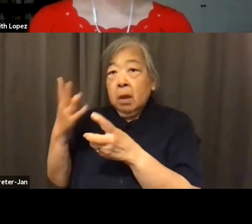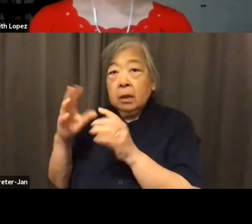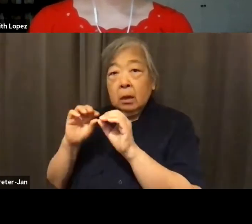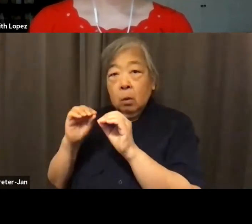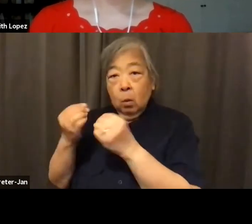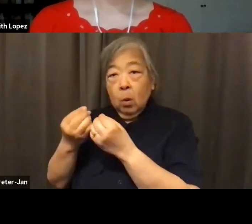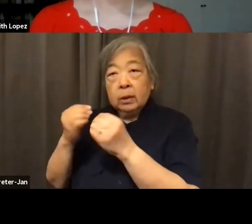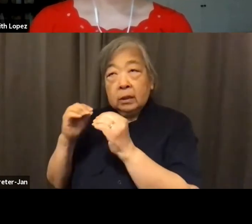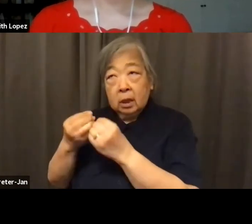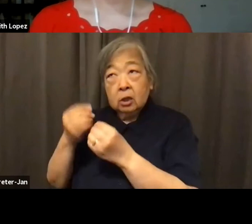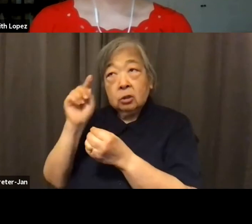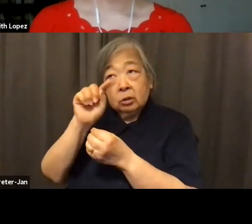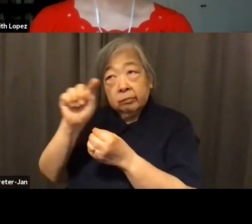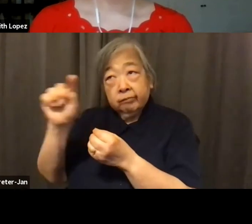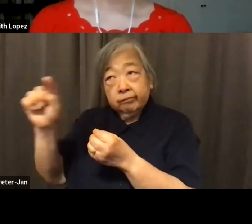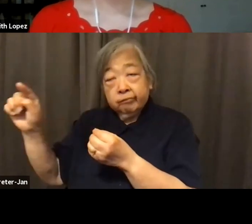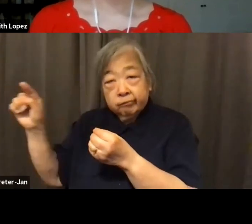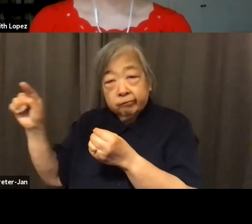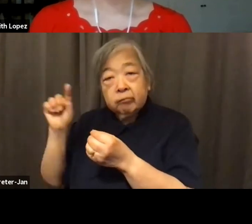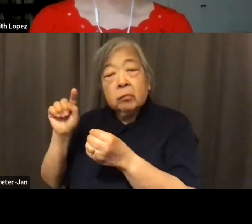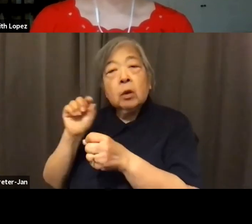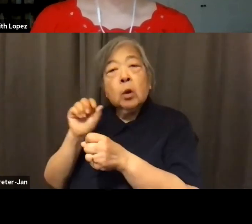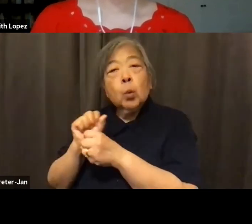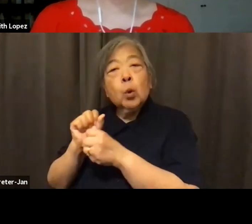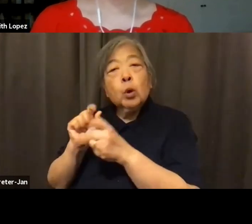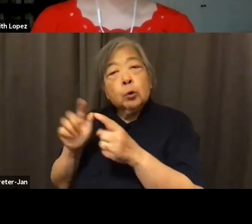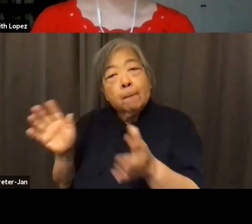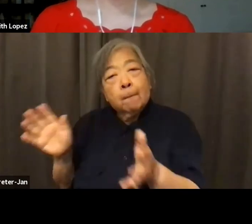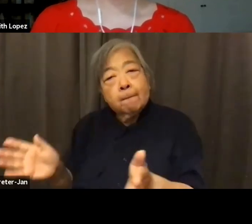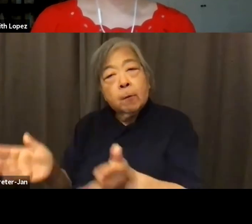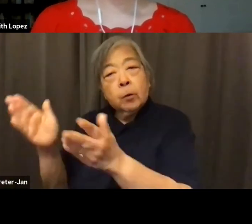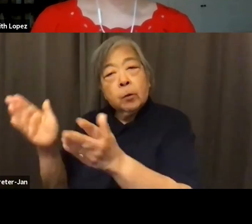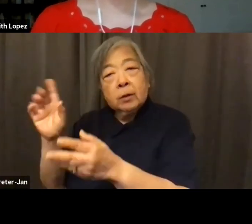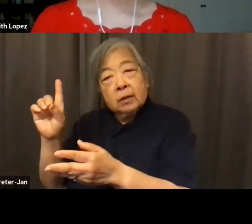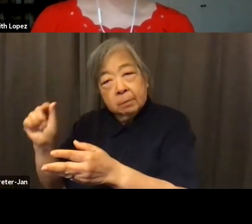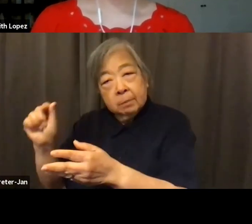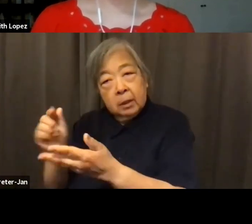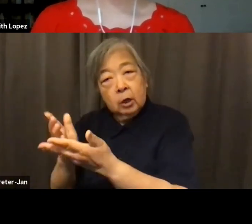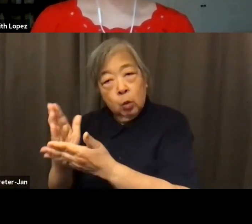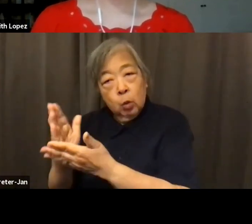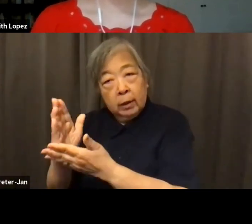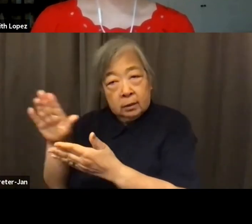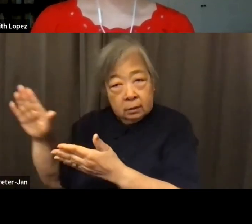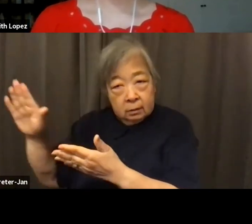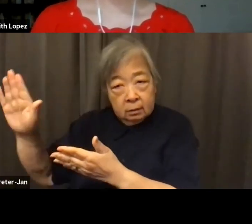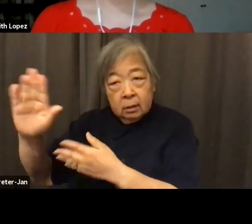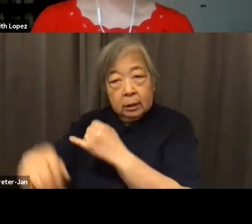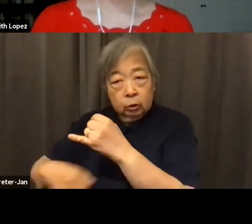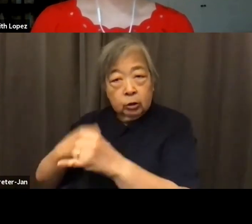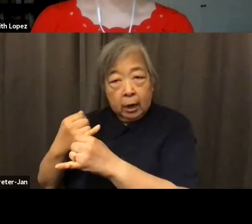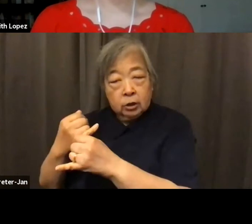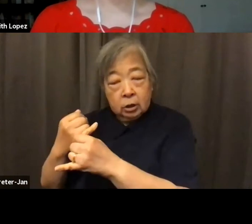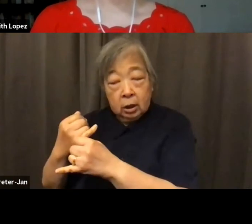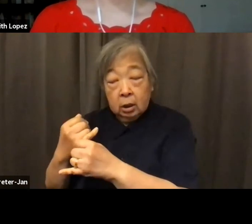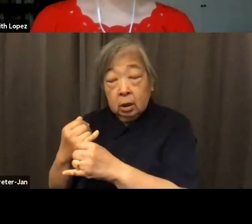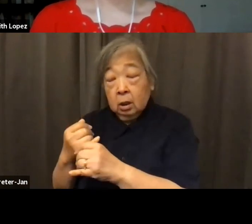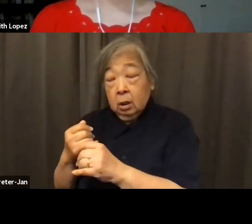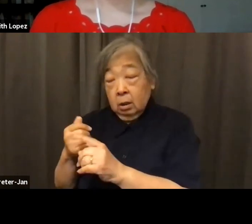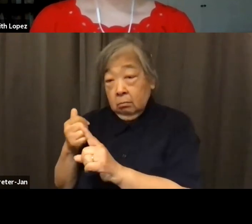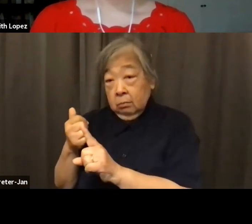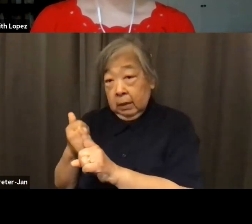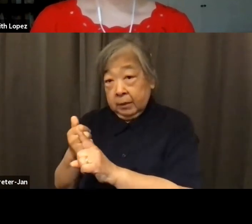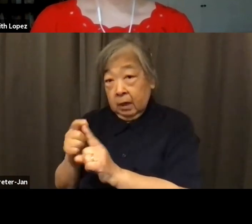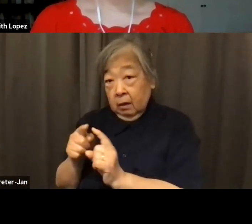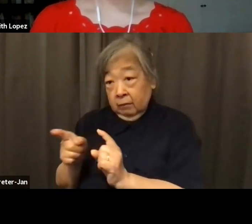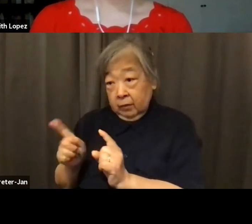that work to further disability rights internationally, and themselves are international.